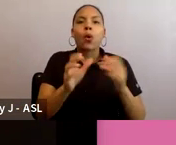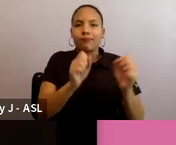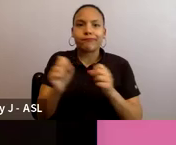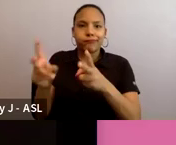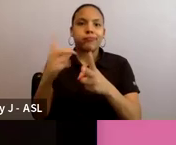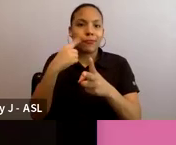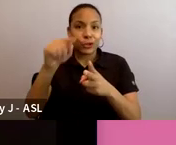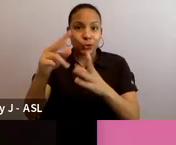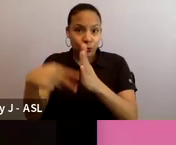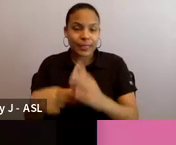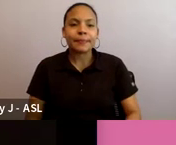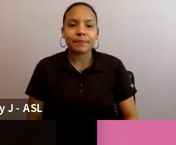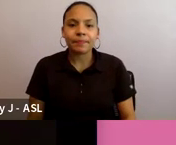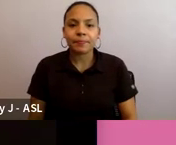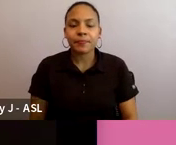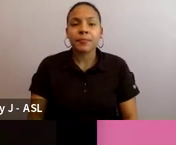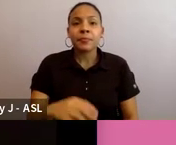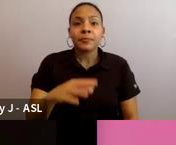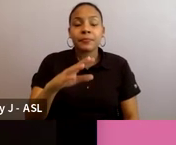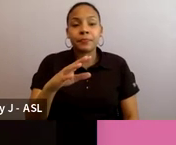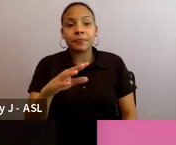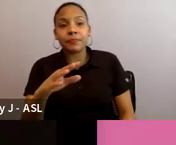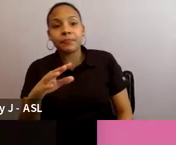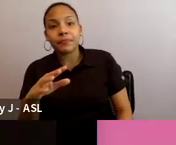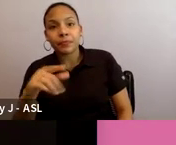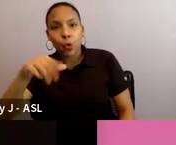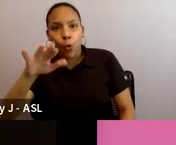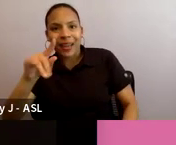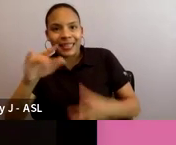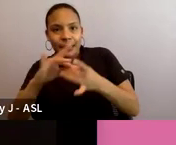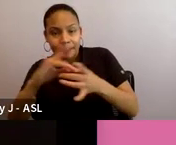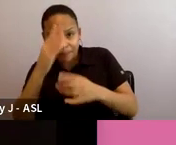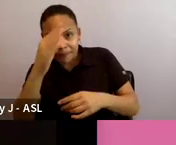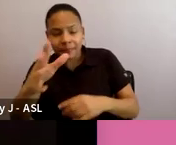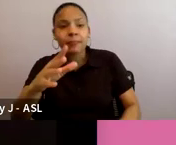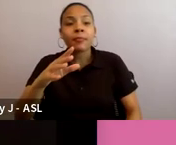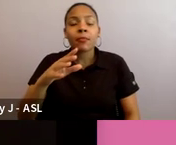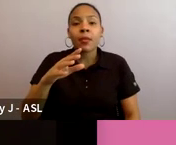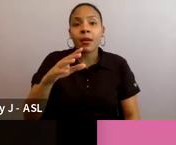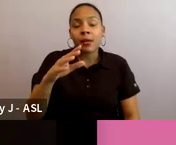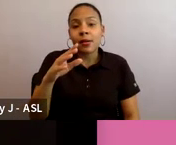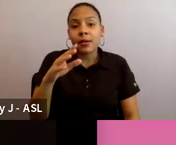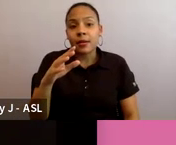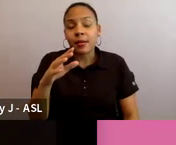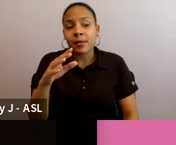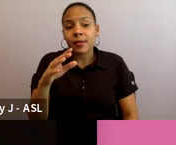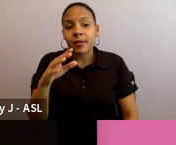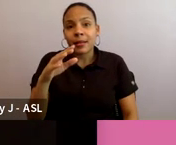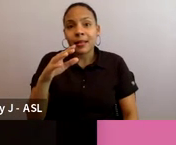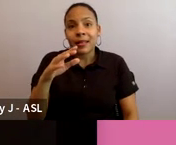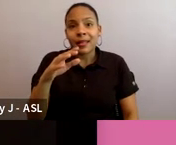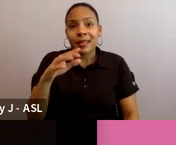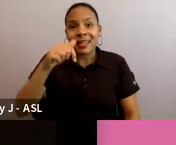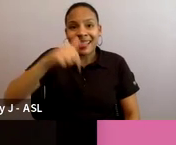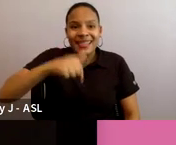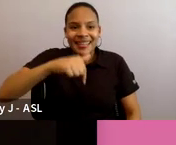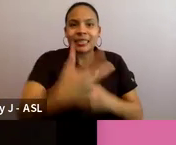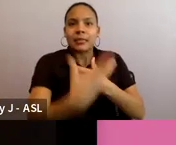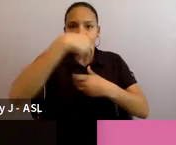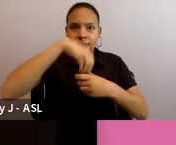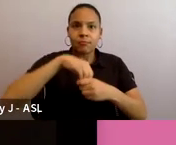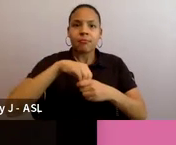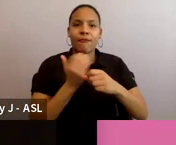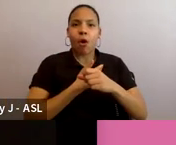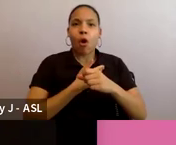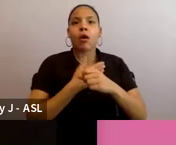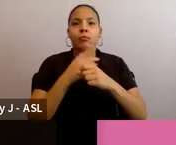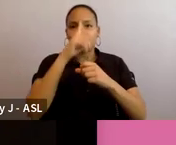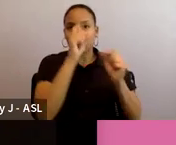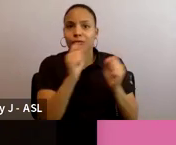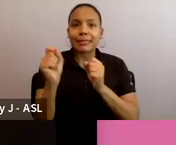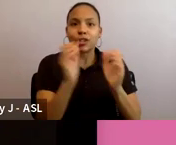holding this change in our funding status into our own ongoing strategic plan. Which we anticipate